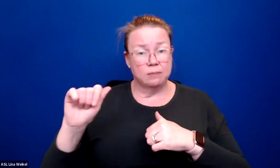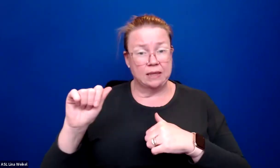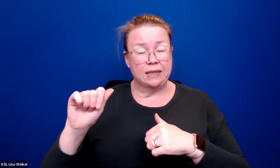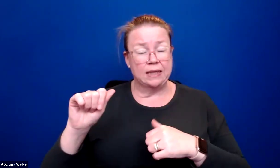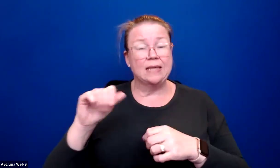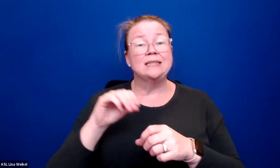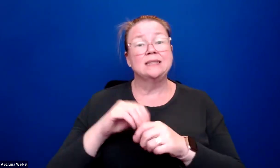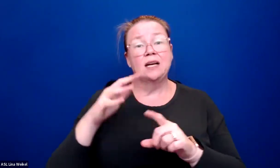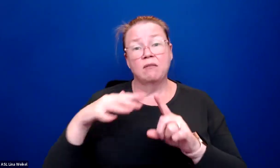Andy Padilla: environmental justice